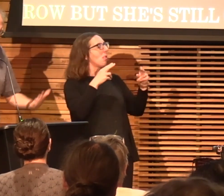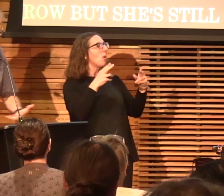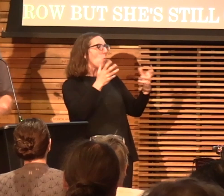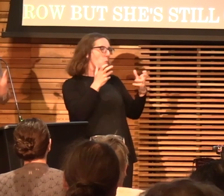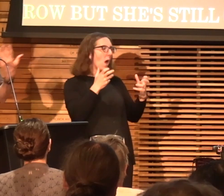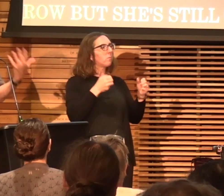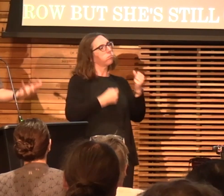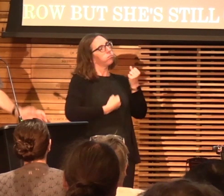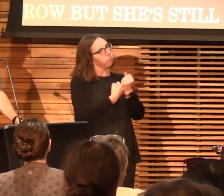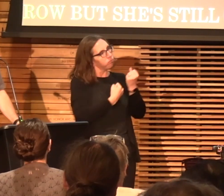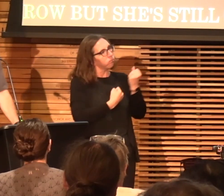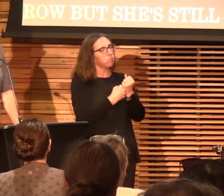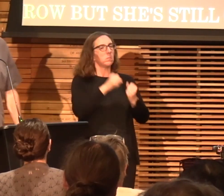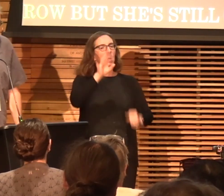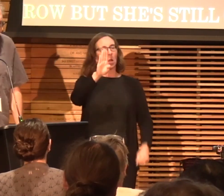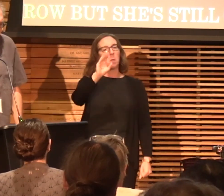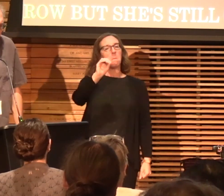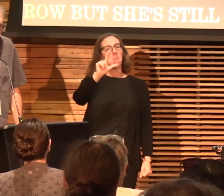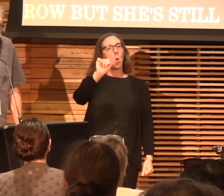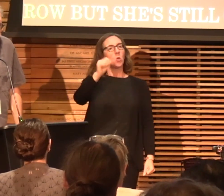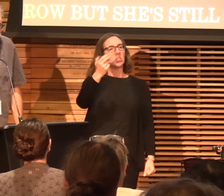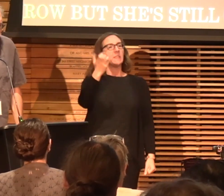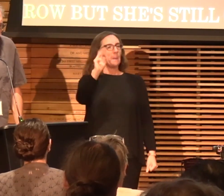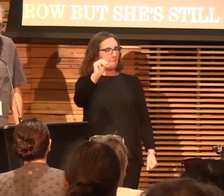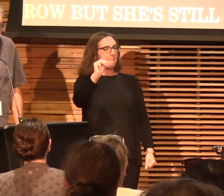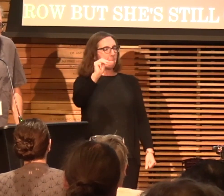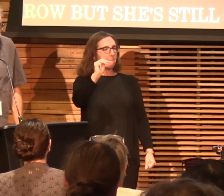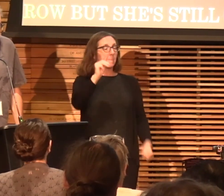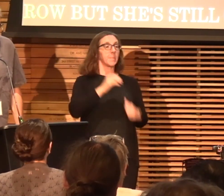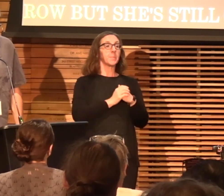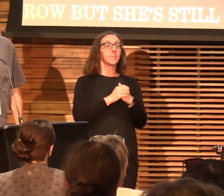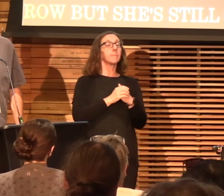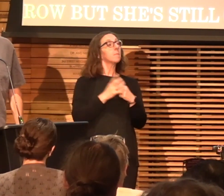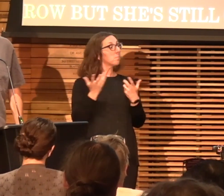and she starts to talk to the media